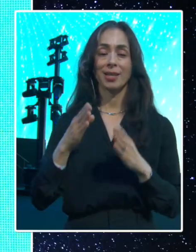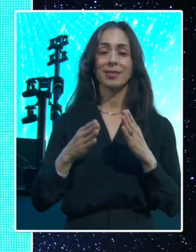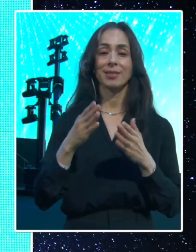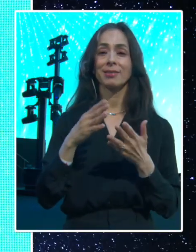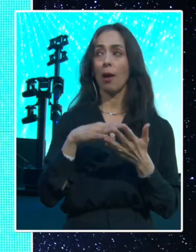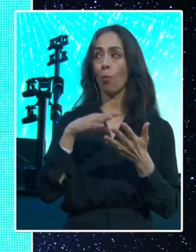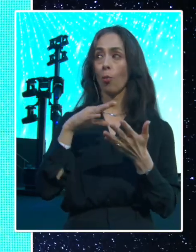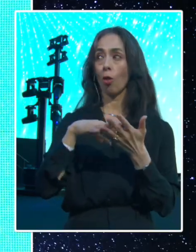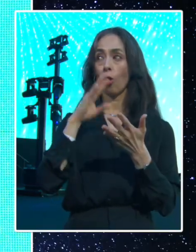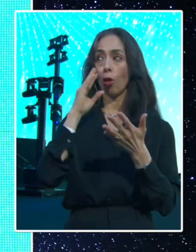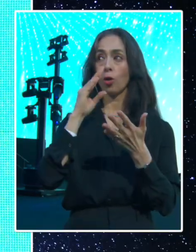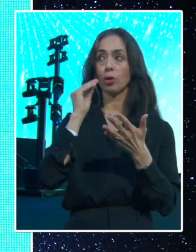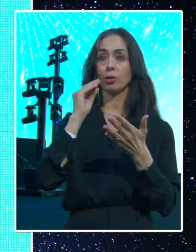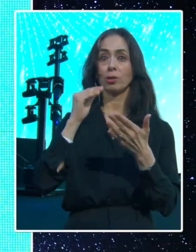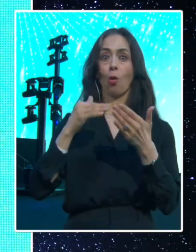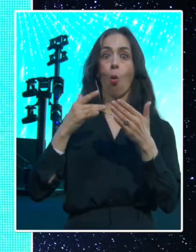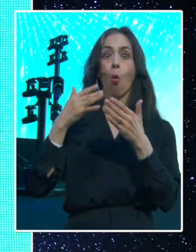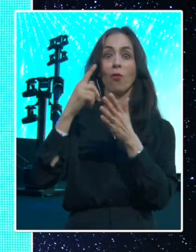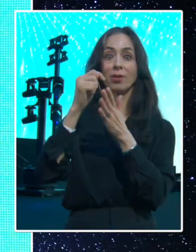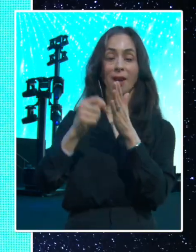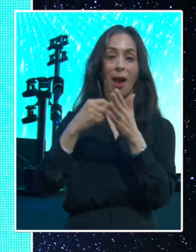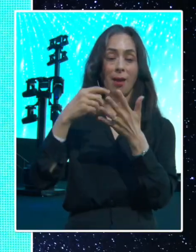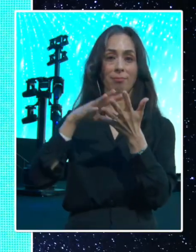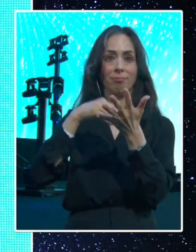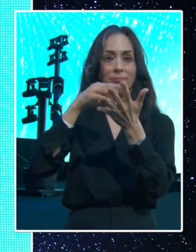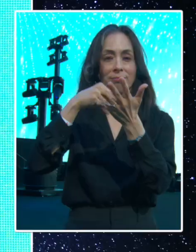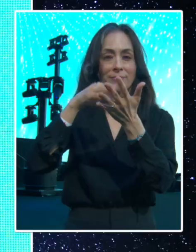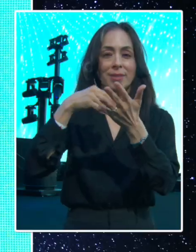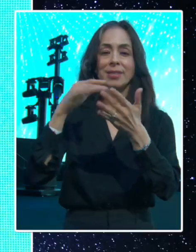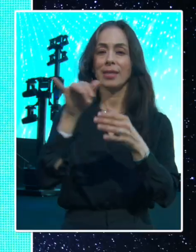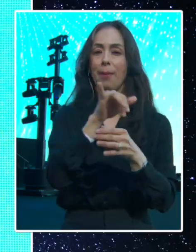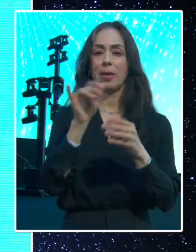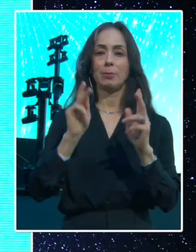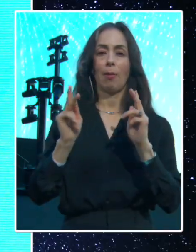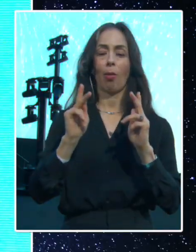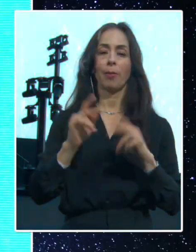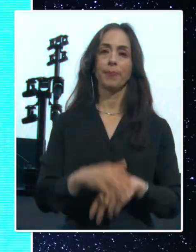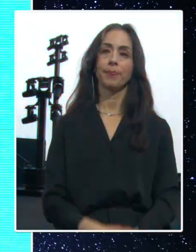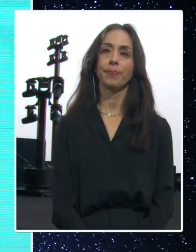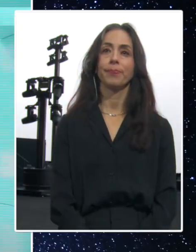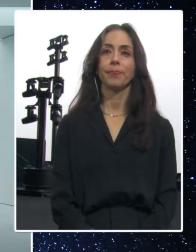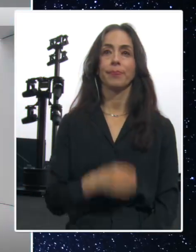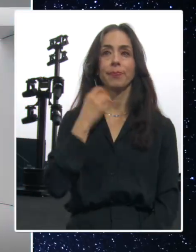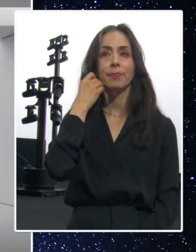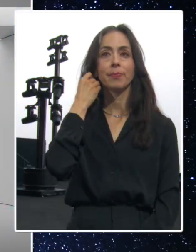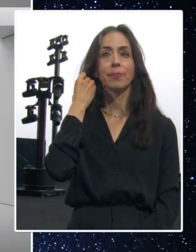that learn over time in the same way people do. Let's roll the video.